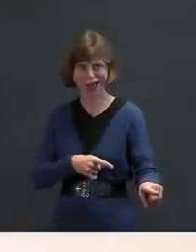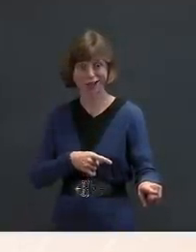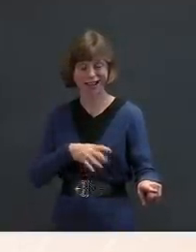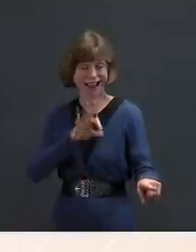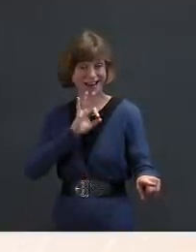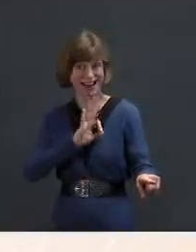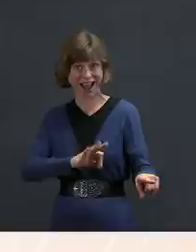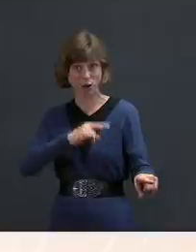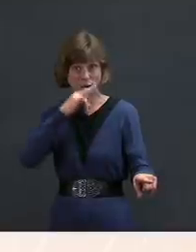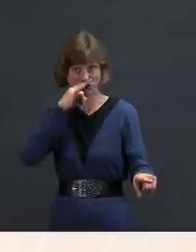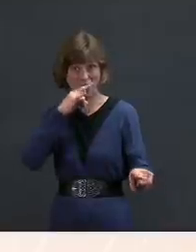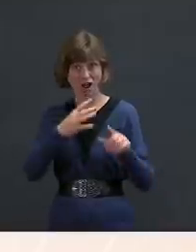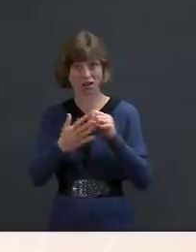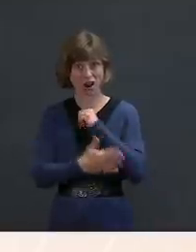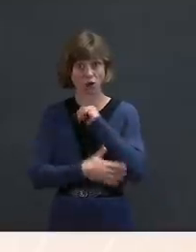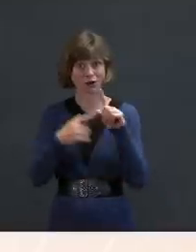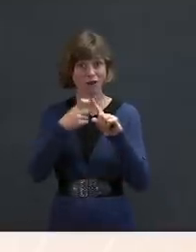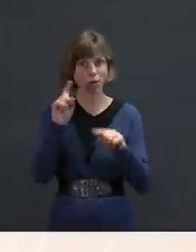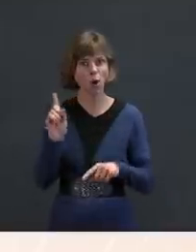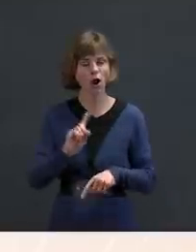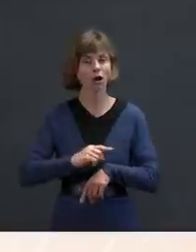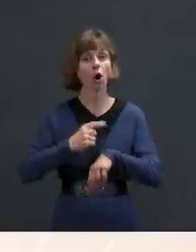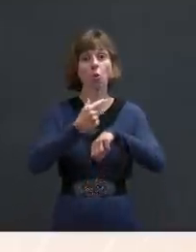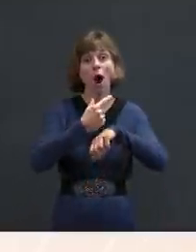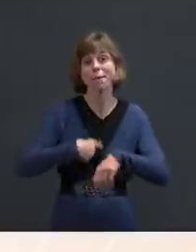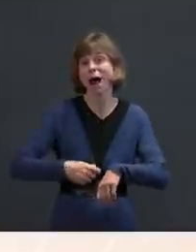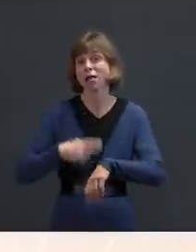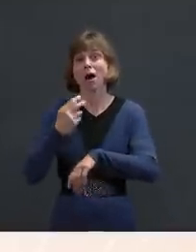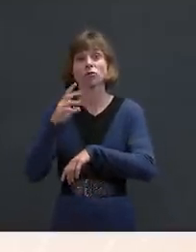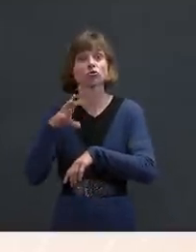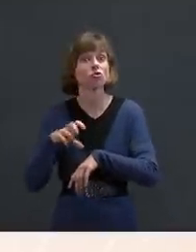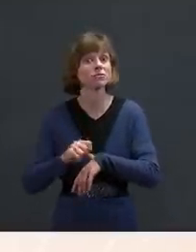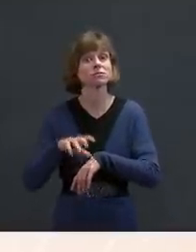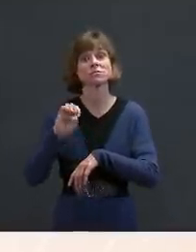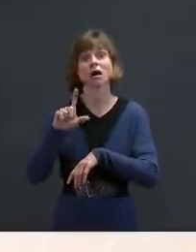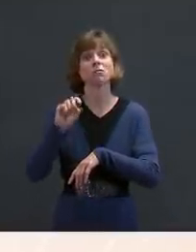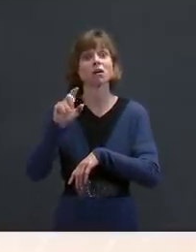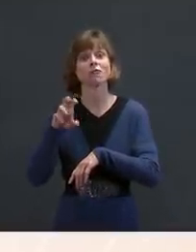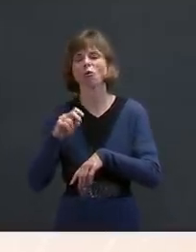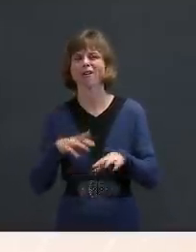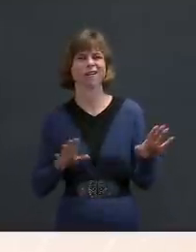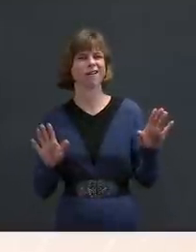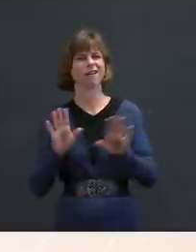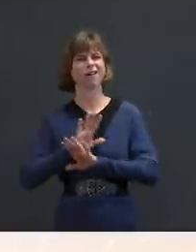country of origin was Guatemala, Honduras, or El Salvador. We are actually bringing that child